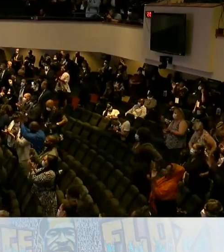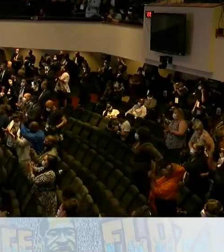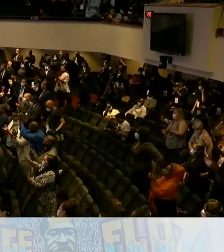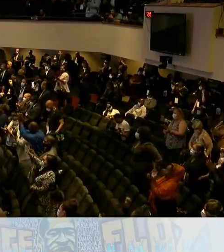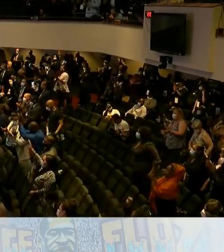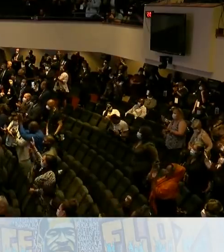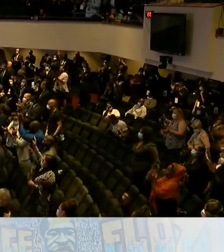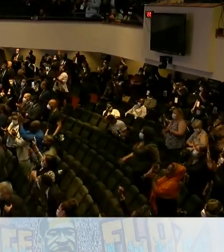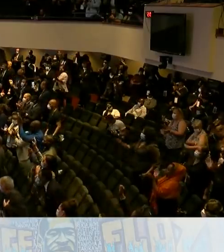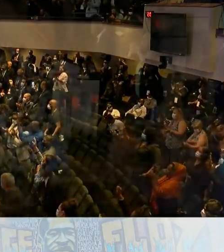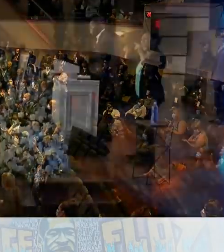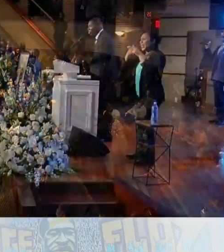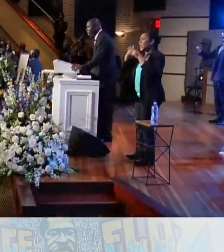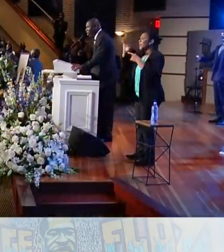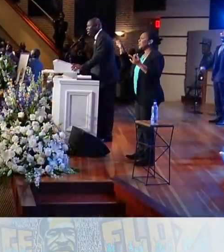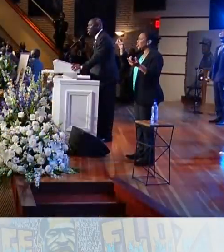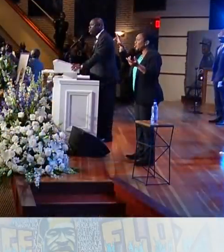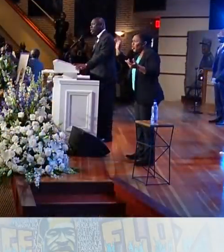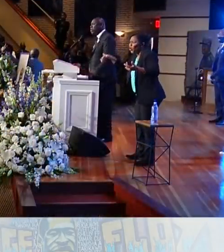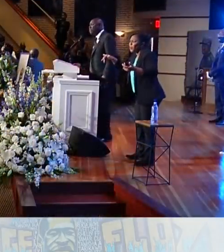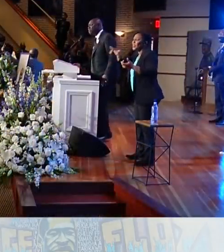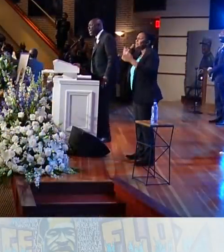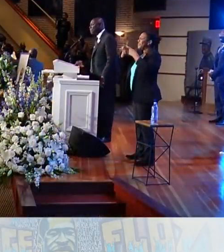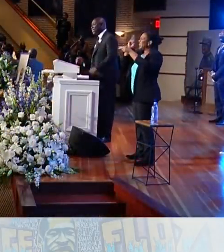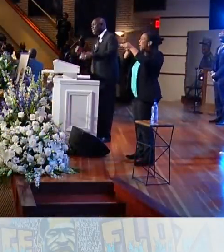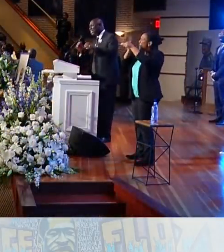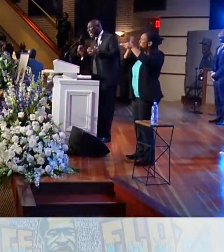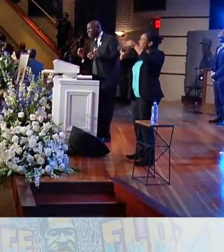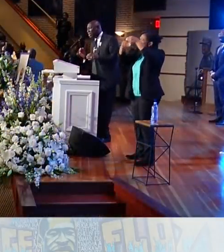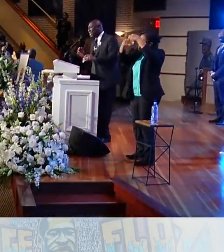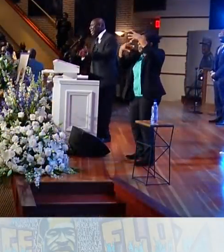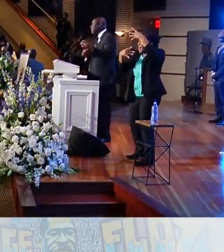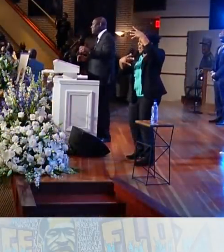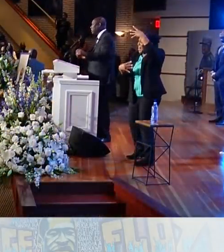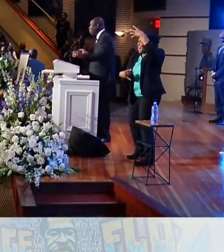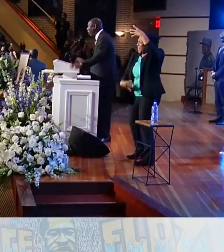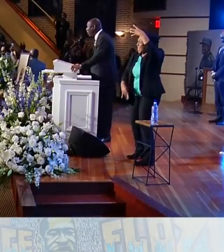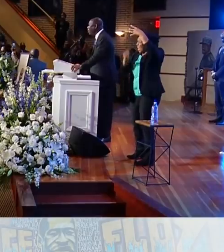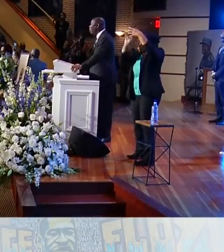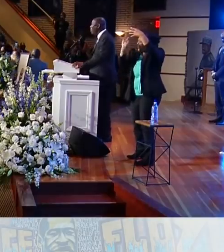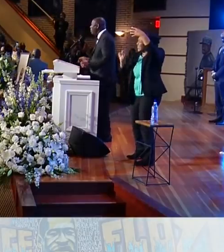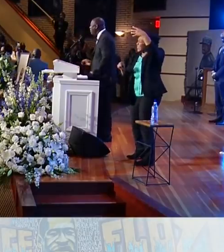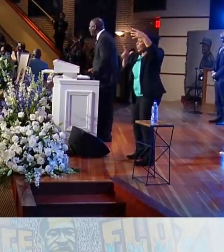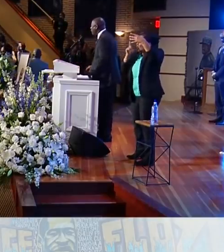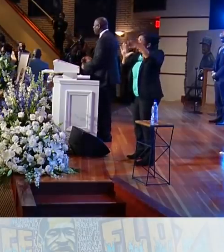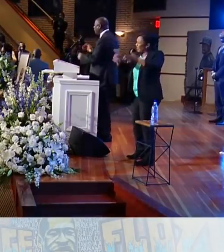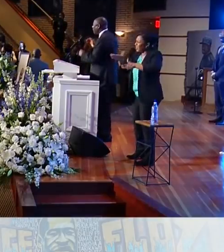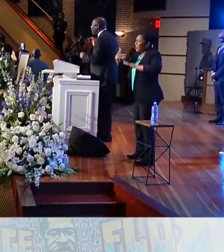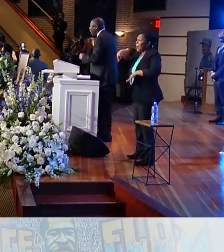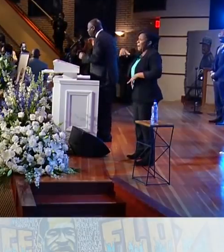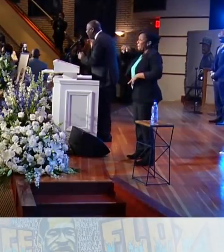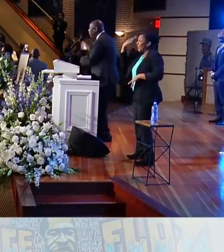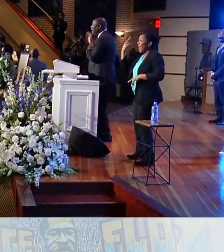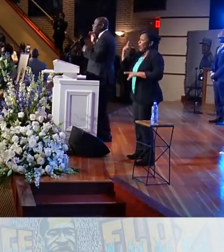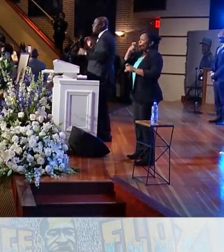CRUTCHES OF THE WORLD AND WHEN WE FIGHT FOR JAMAR CLARKS OF